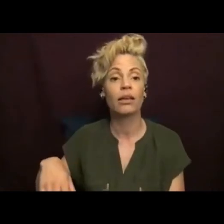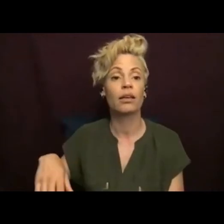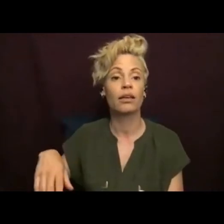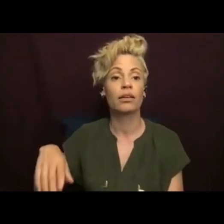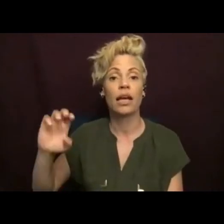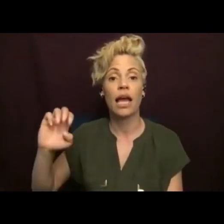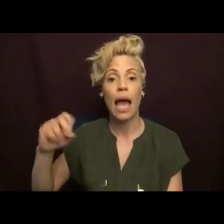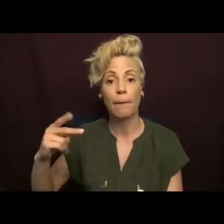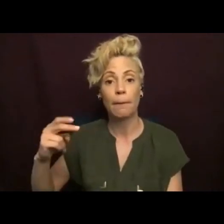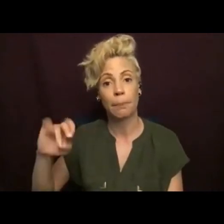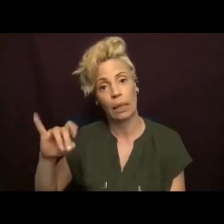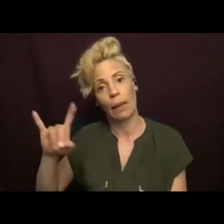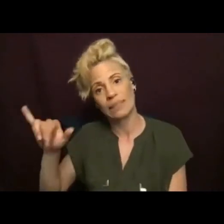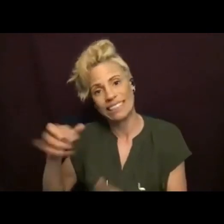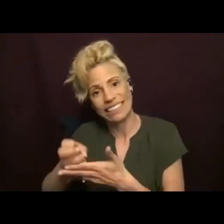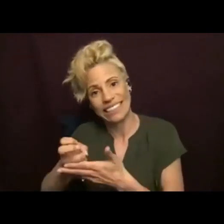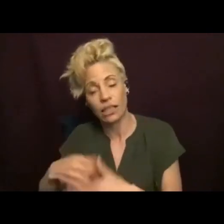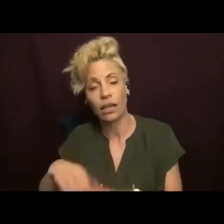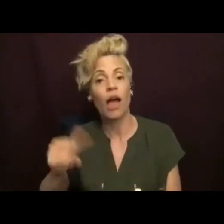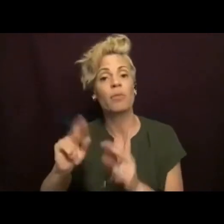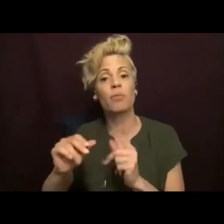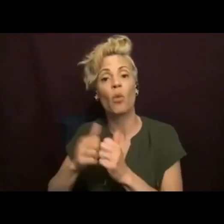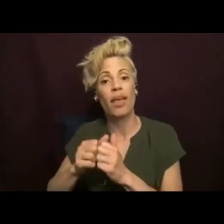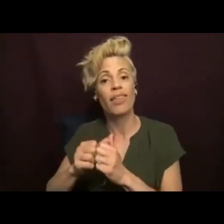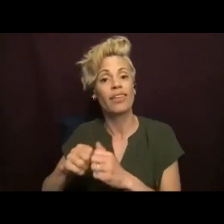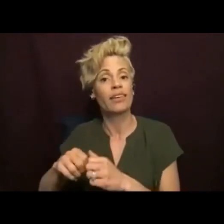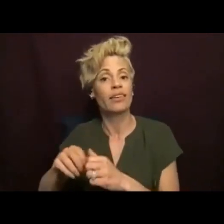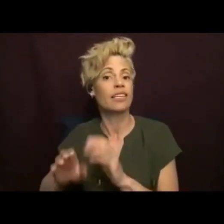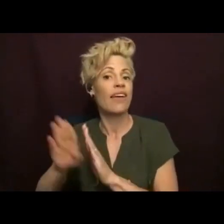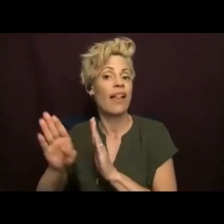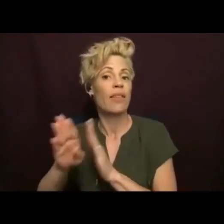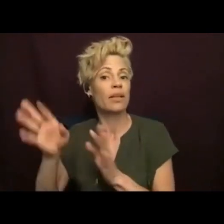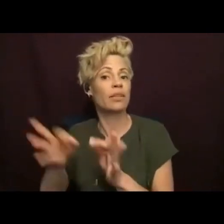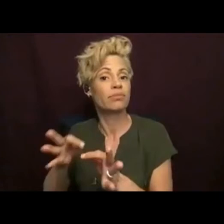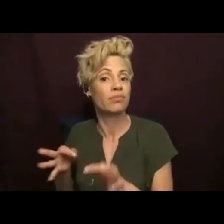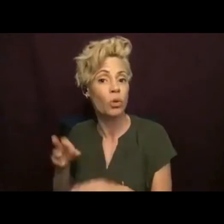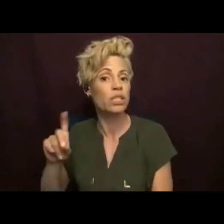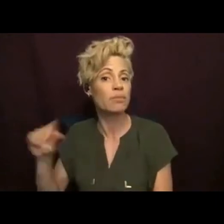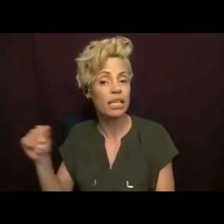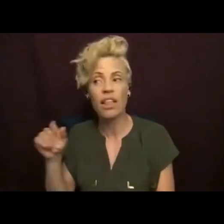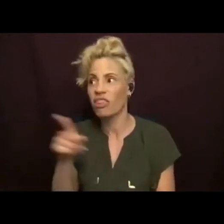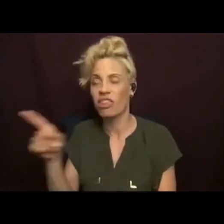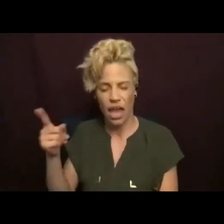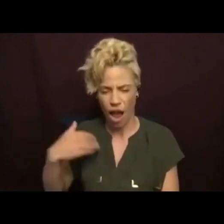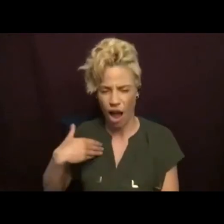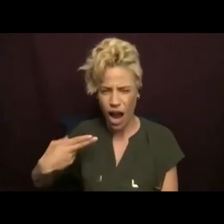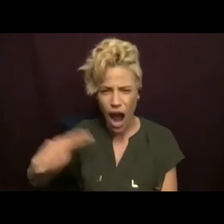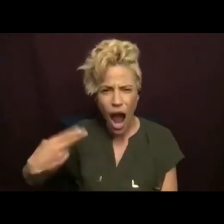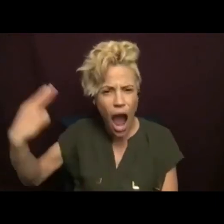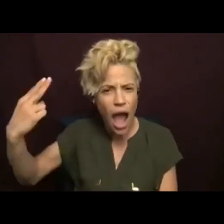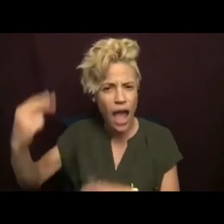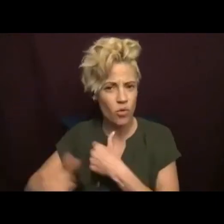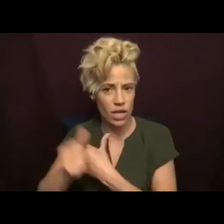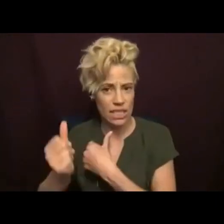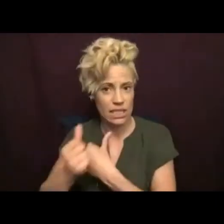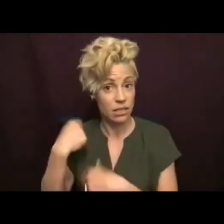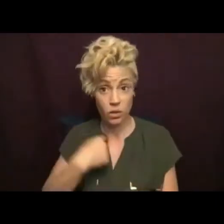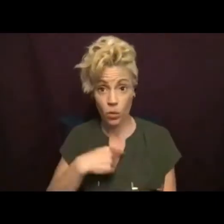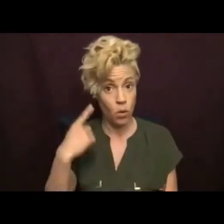with developmental disabilities are at extremely high risk. And we don't hear anything about it.